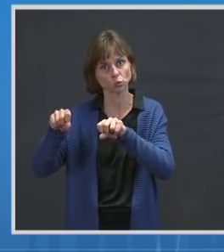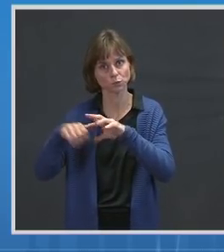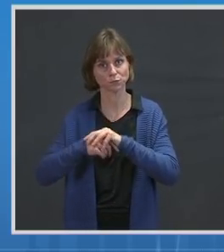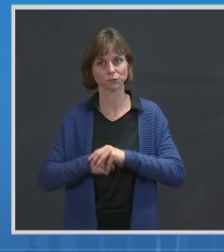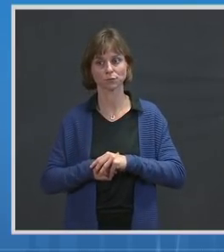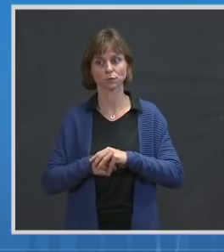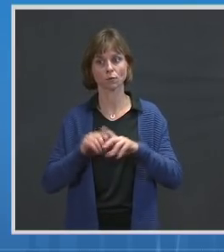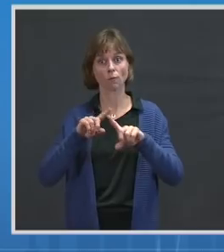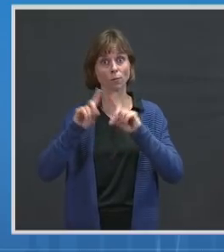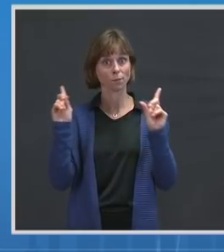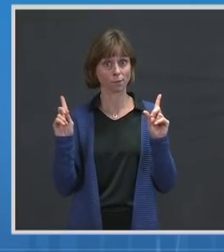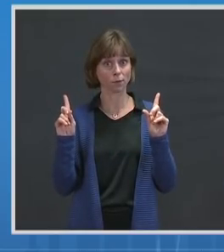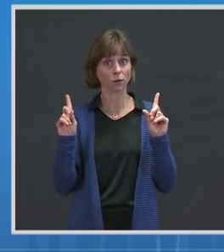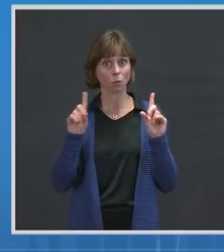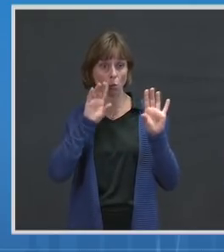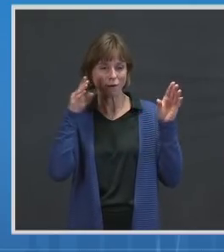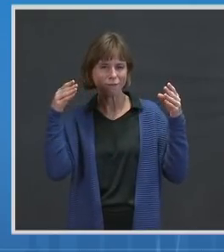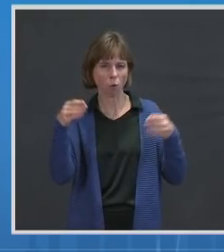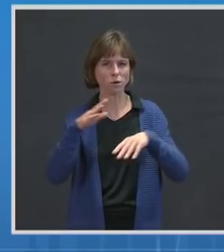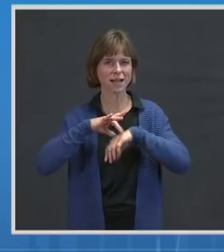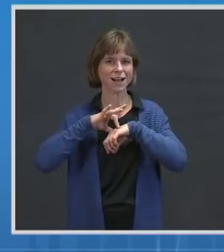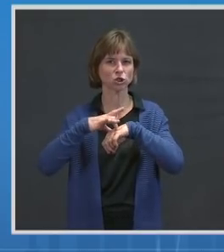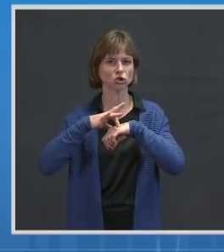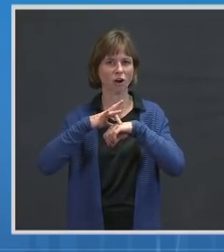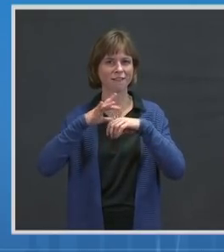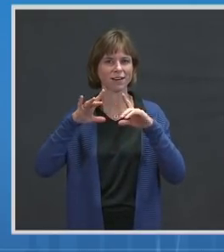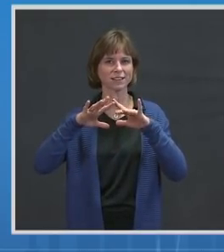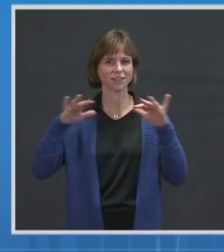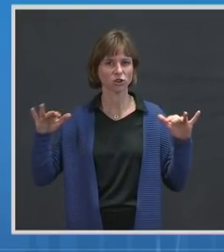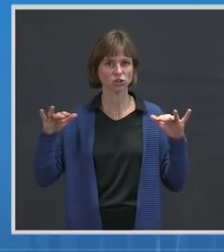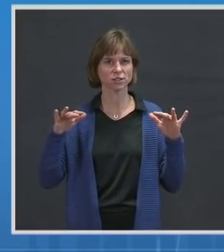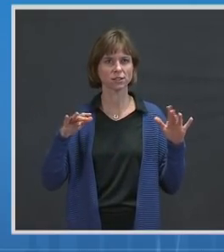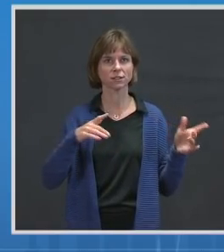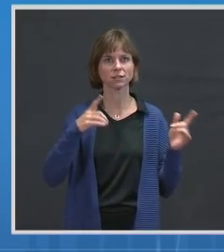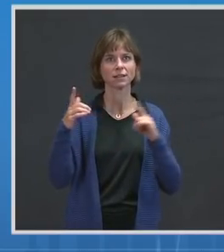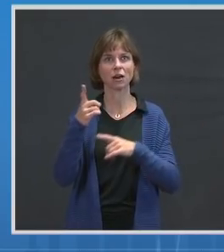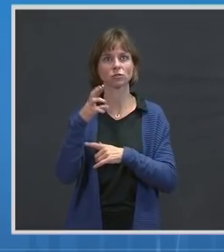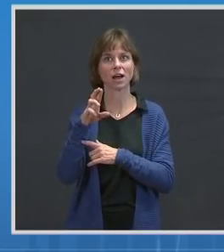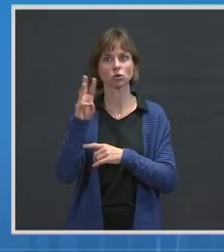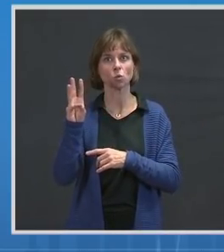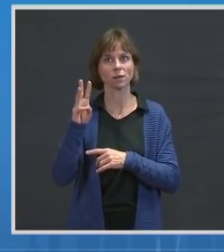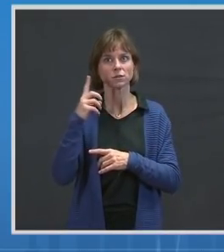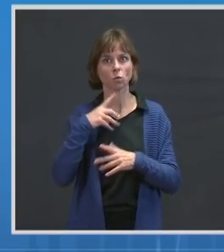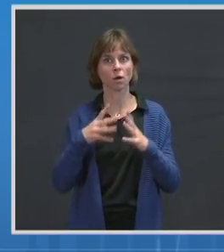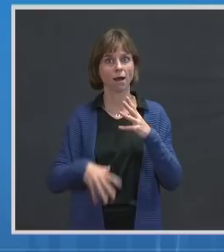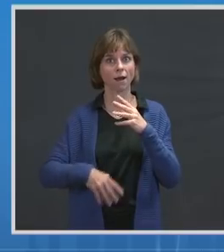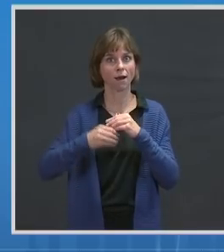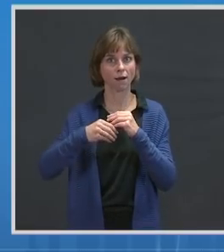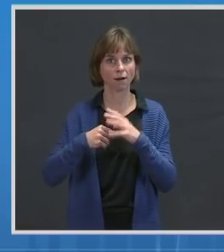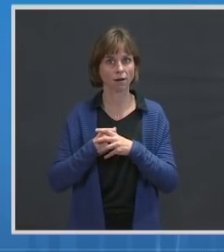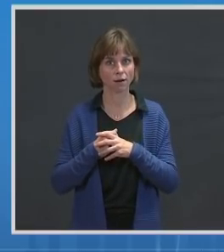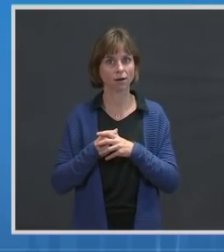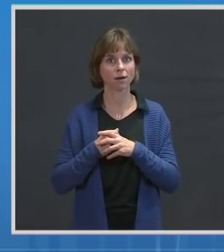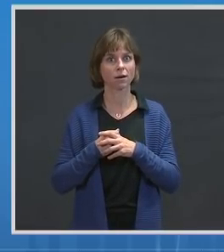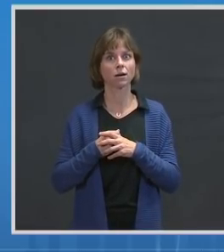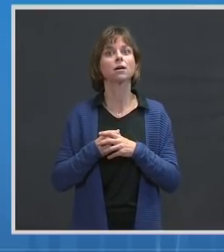that we have that geographic diversity. But I will turn it over to Dr. Walensky for more. Dr. Walensky: Great. Thank you, Carole. And you're exactly right.